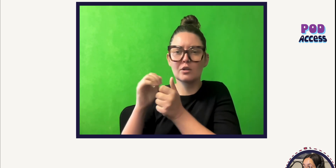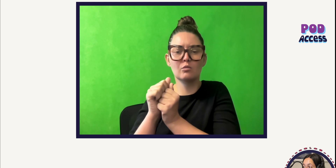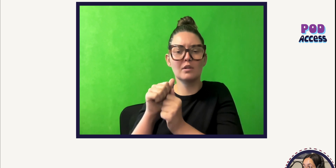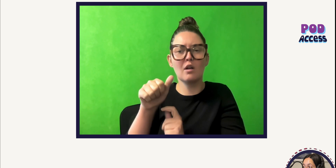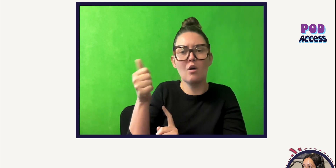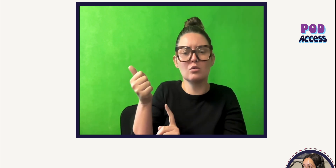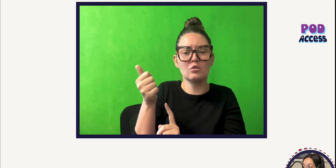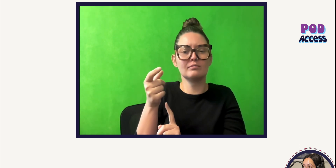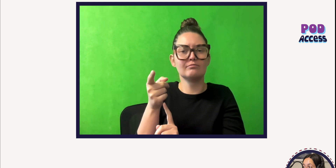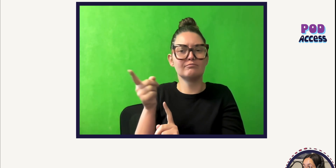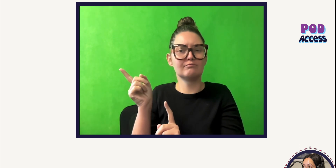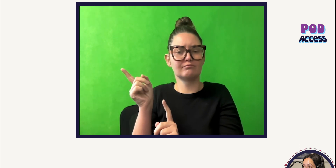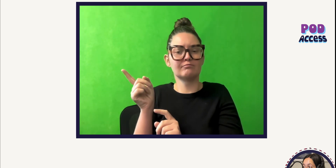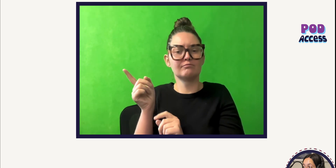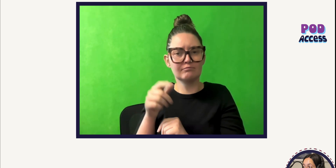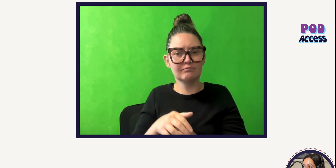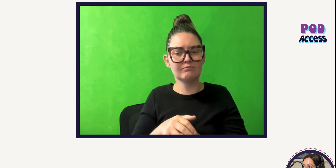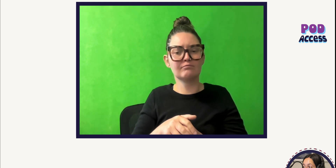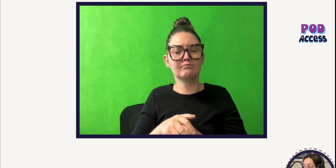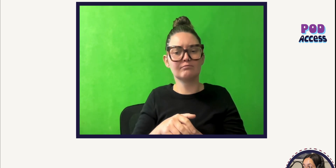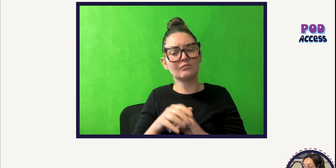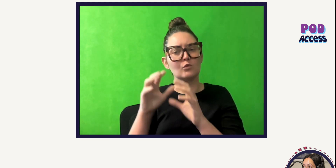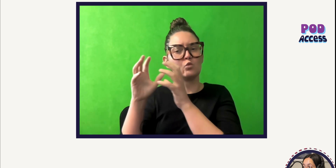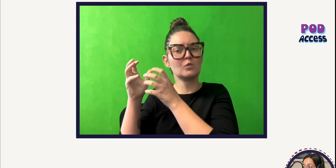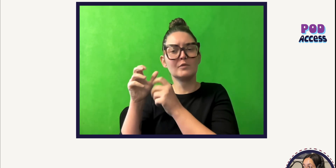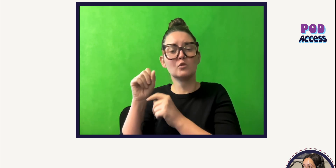and find new people to join your community.